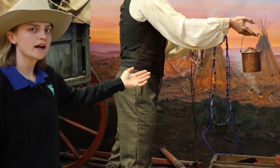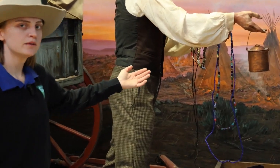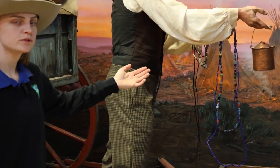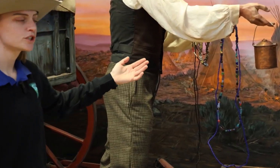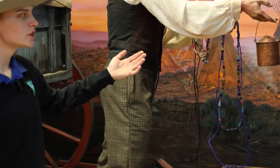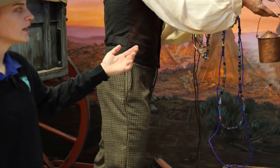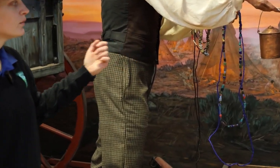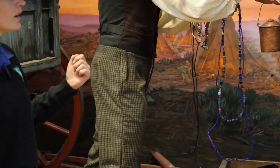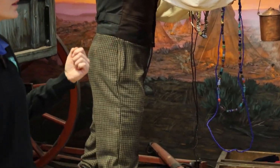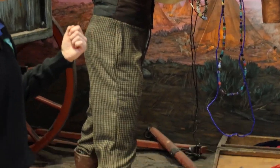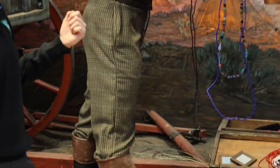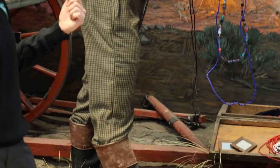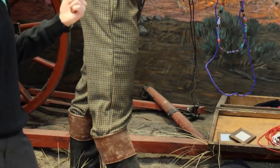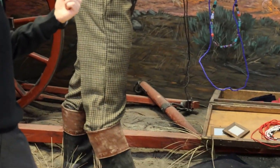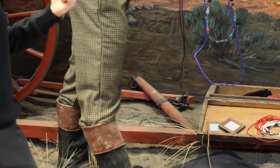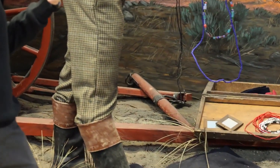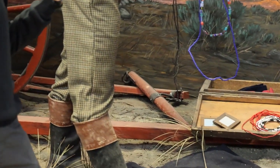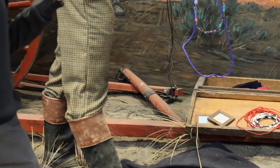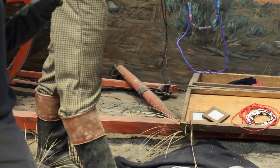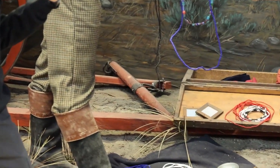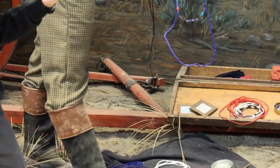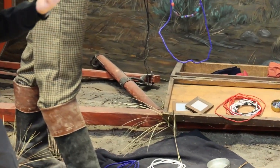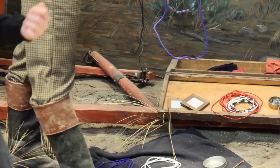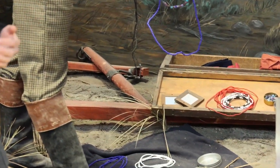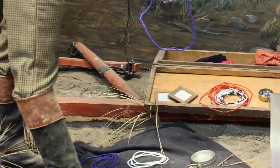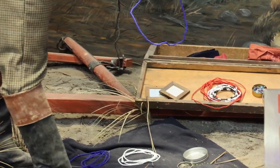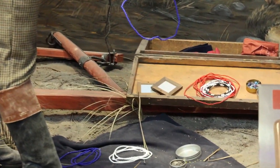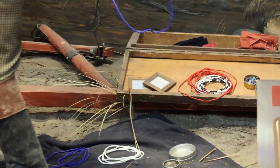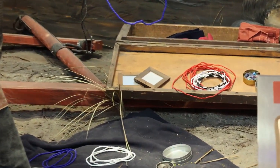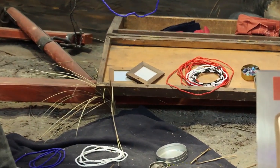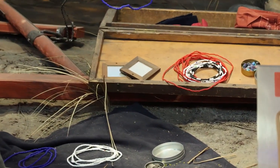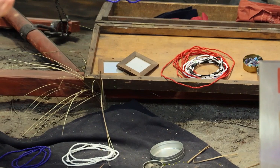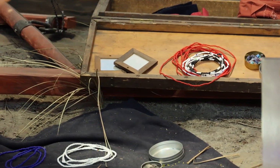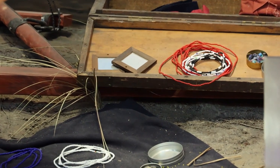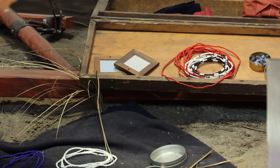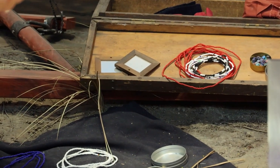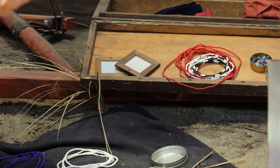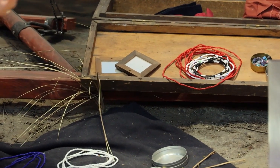items were whether if they wanted those items just because they thought they were beautiful